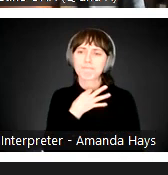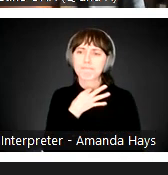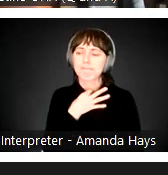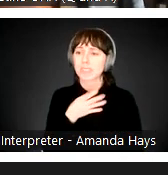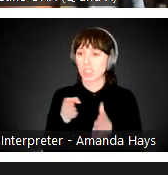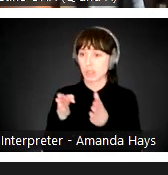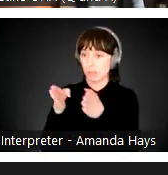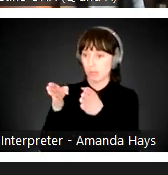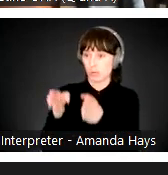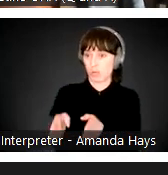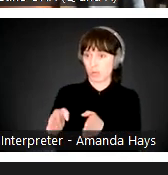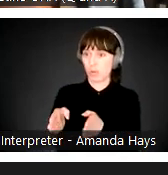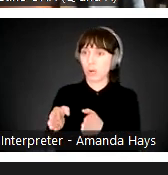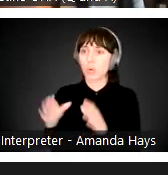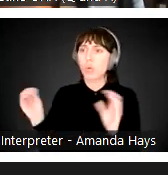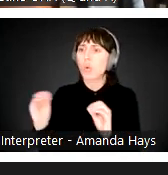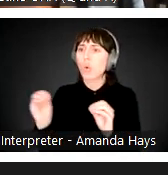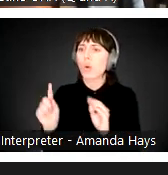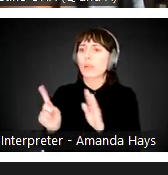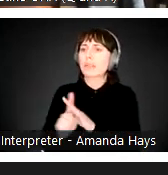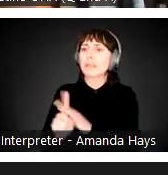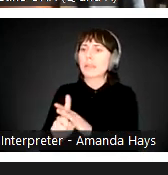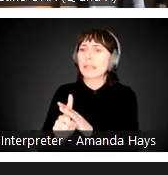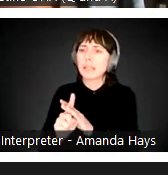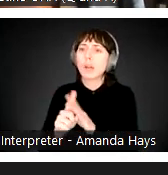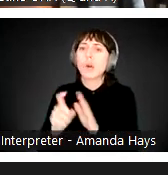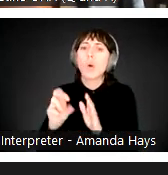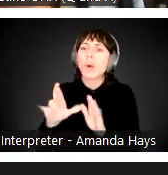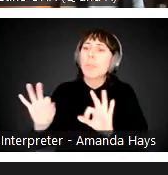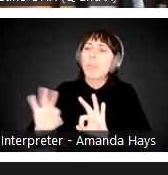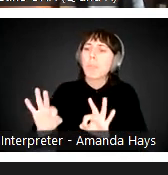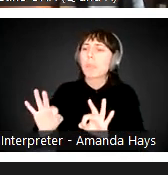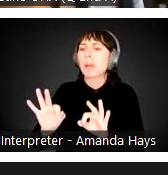been symptomatic, or who had mild